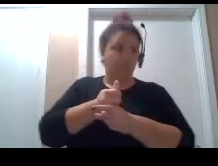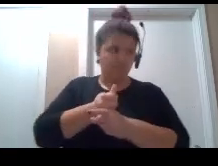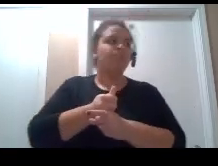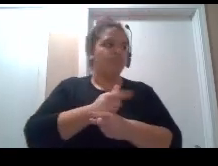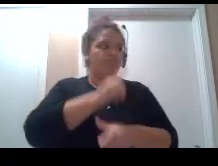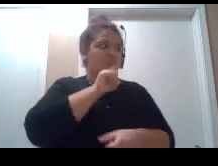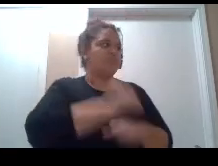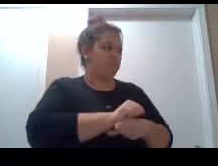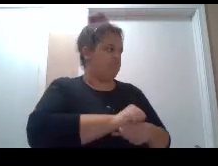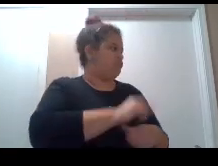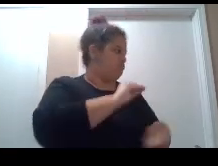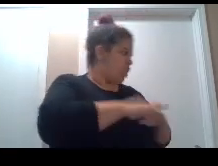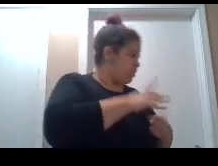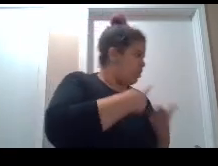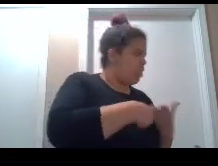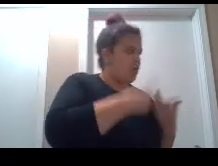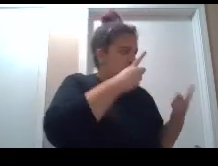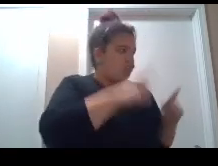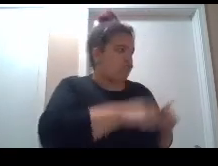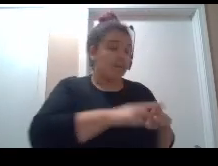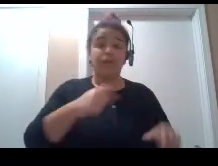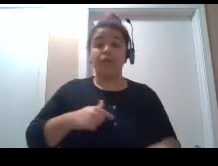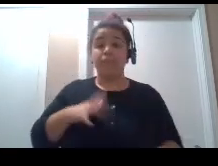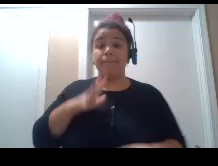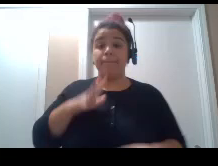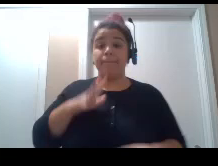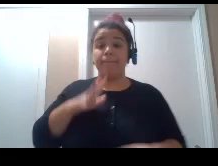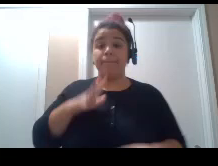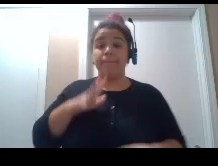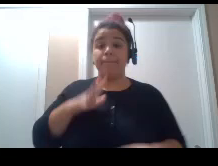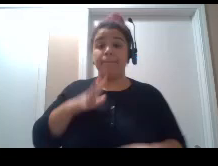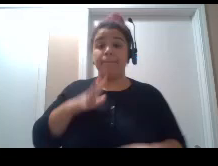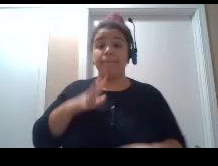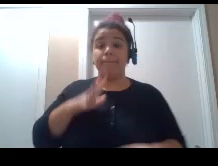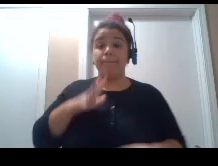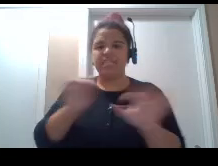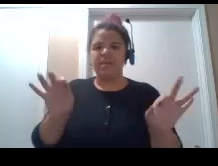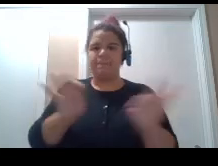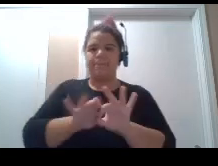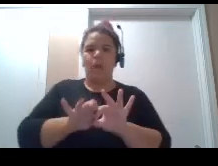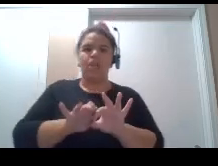you are positioned in a way that the candidate can see you without turning his or her head from the camera.